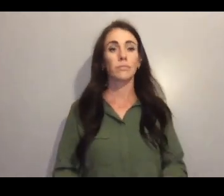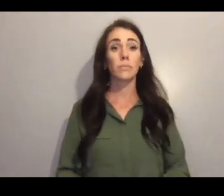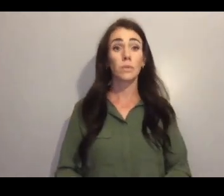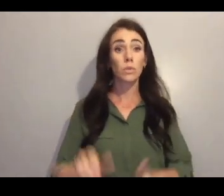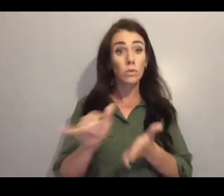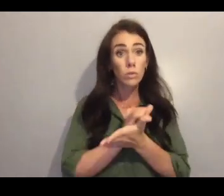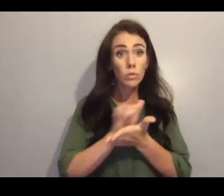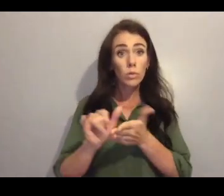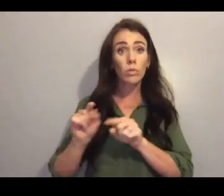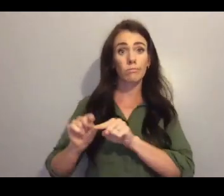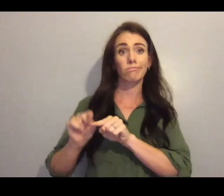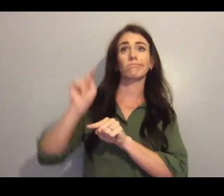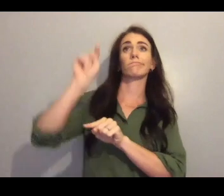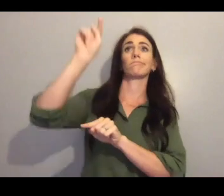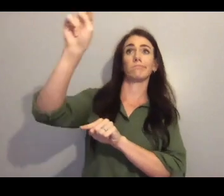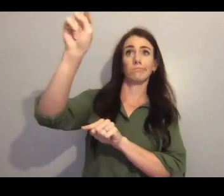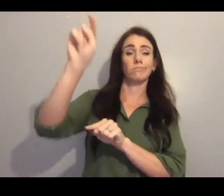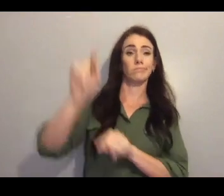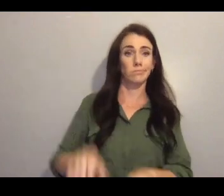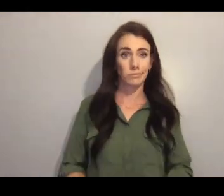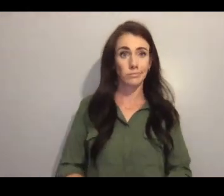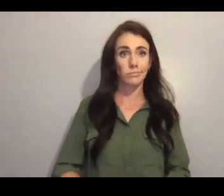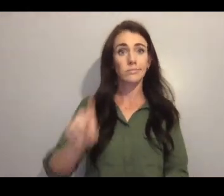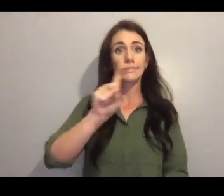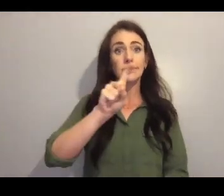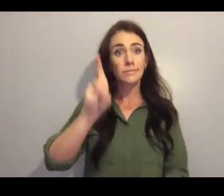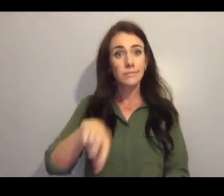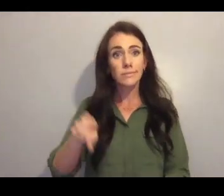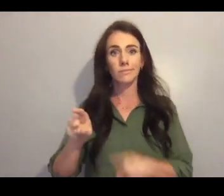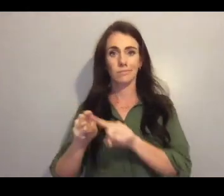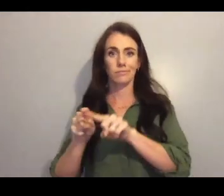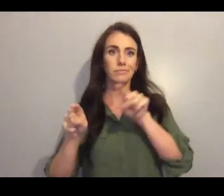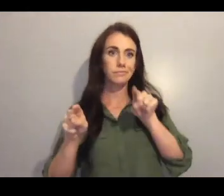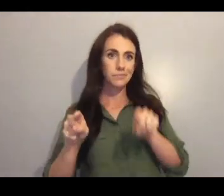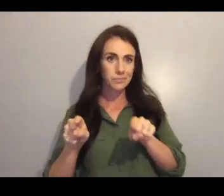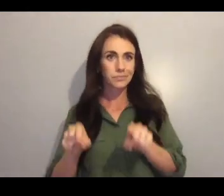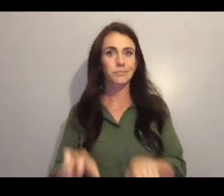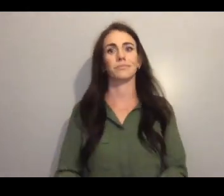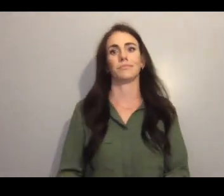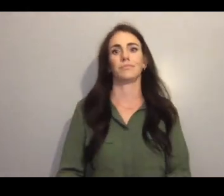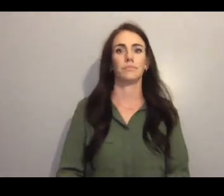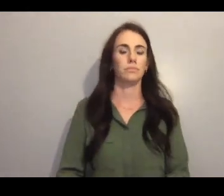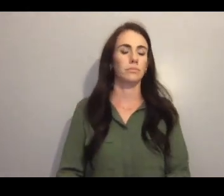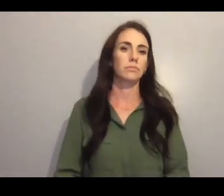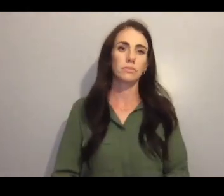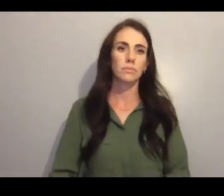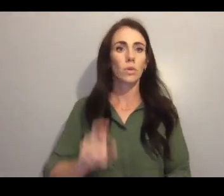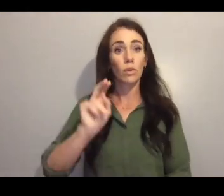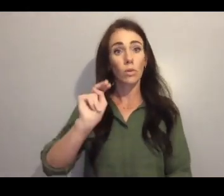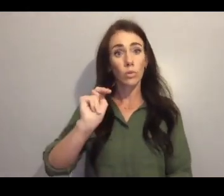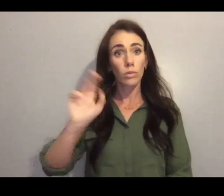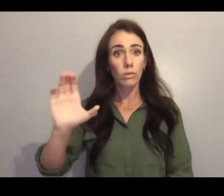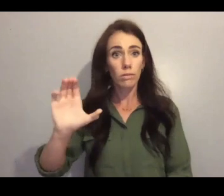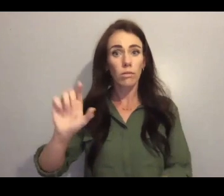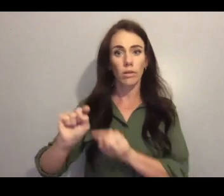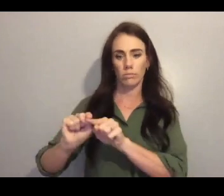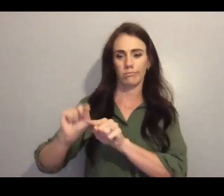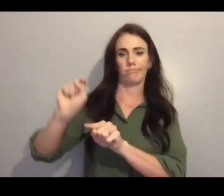way over to the left New York would be up north from Florida Texas wouldn't would be over to the left but not as far